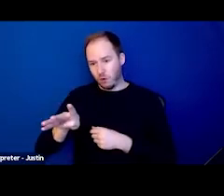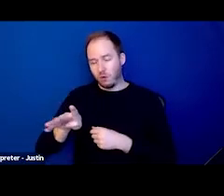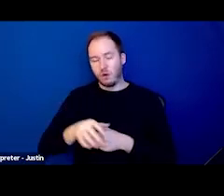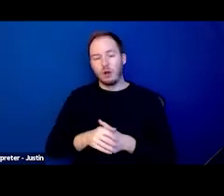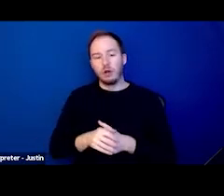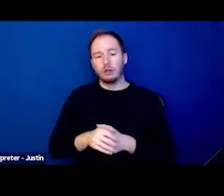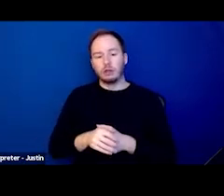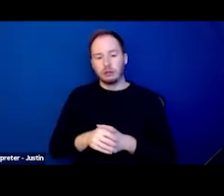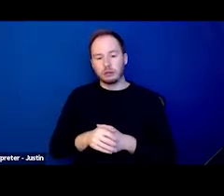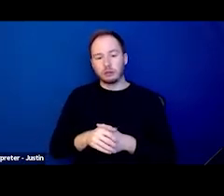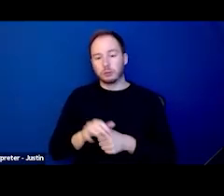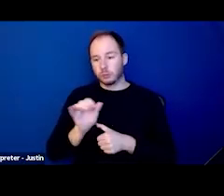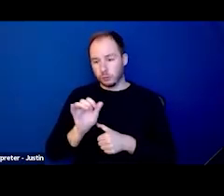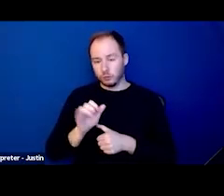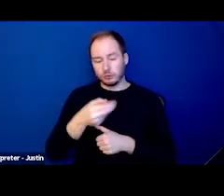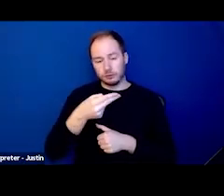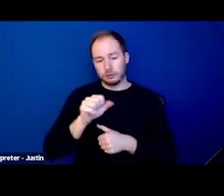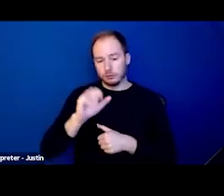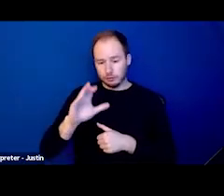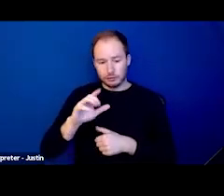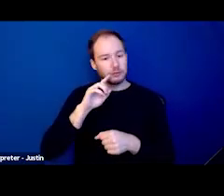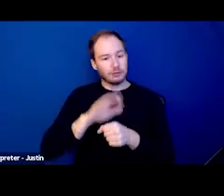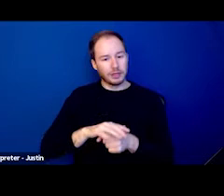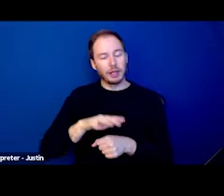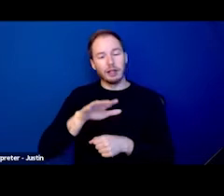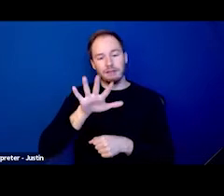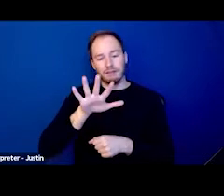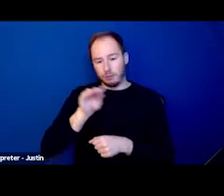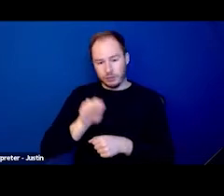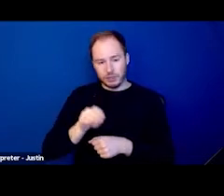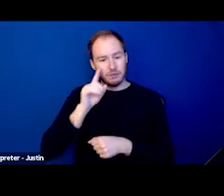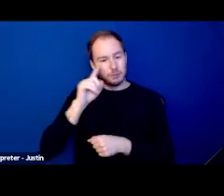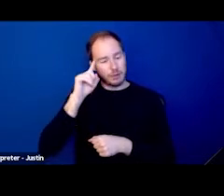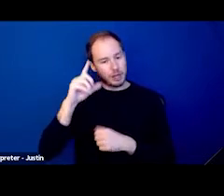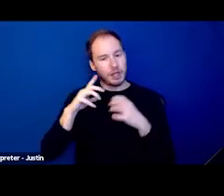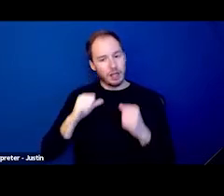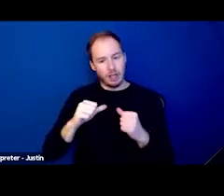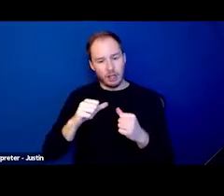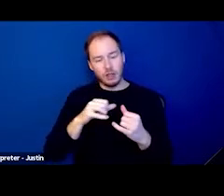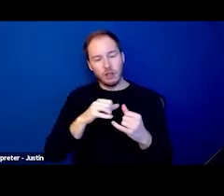Additionally, HHSC dedicated 5% in mental health block grant funding crisis